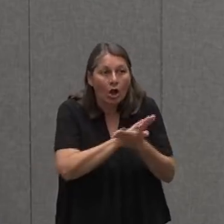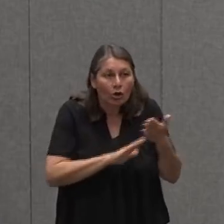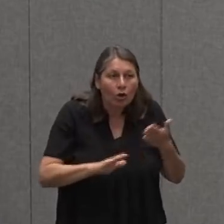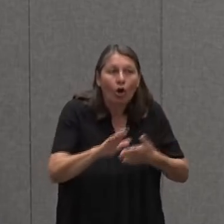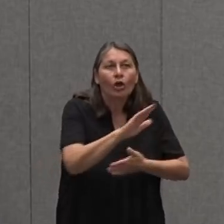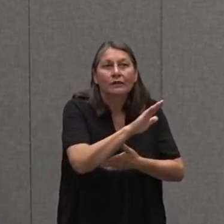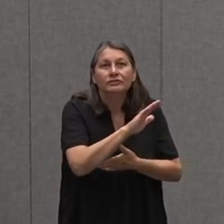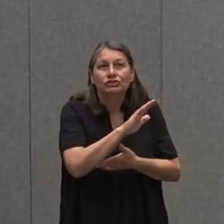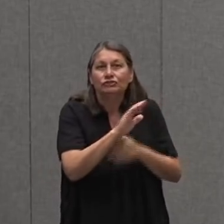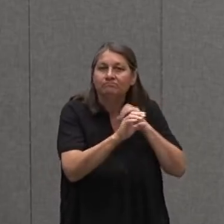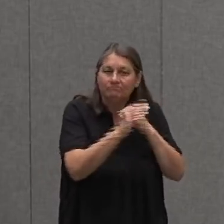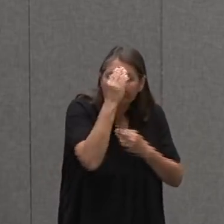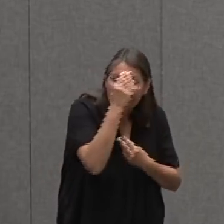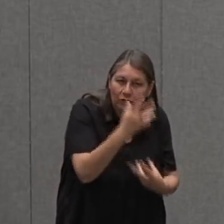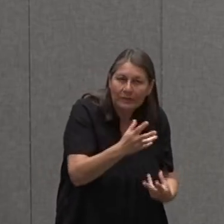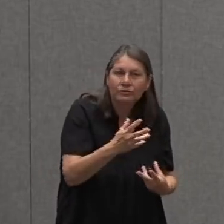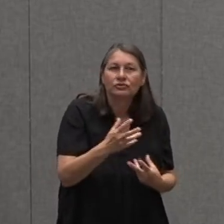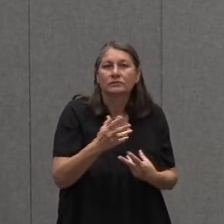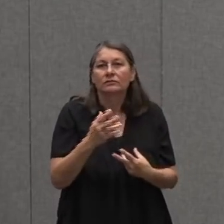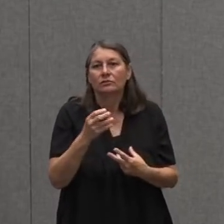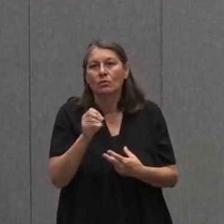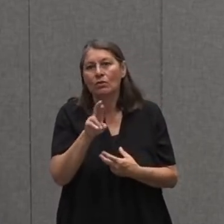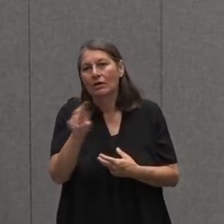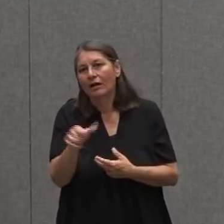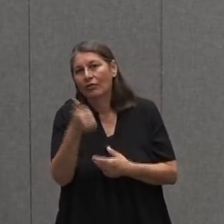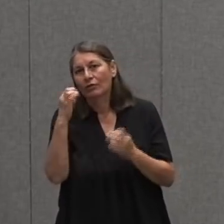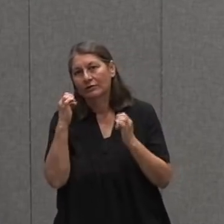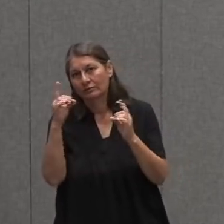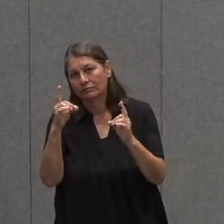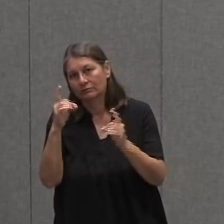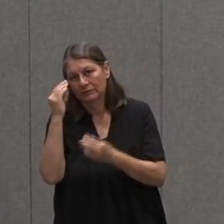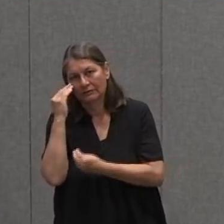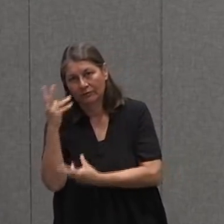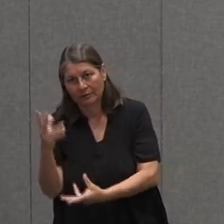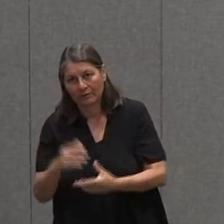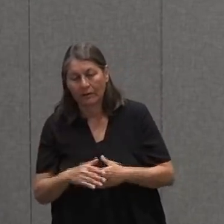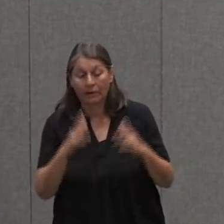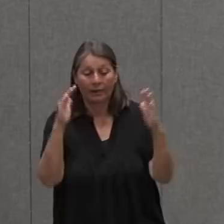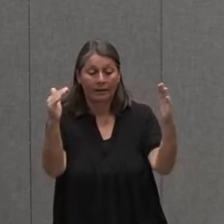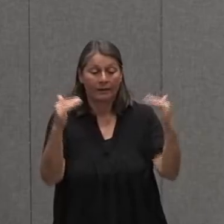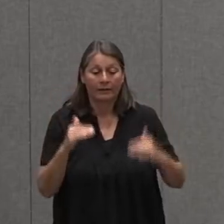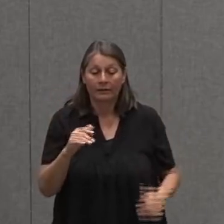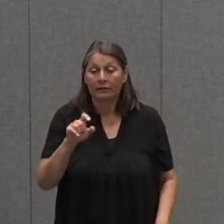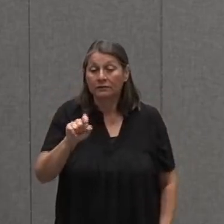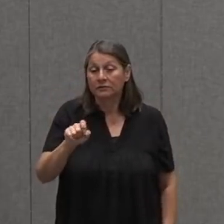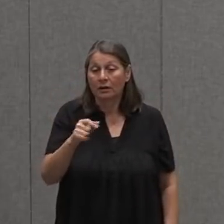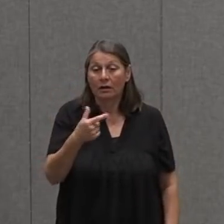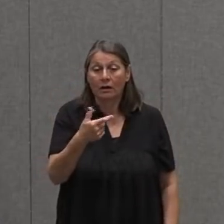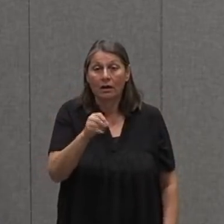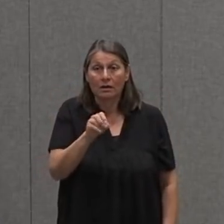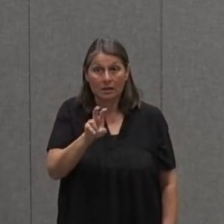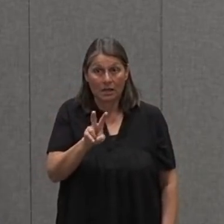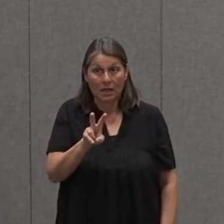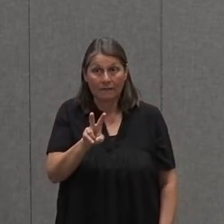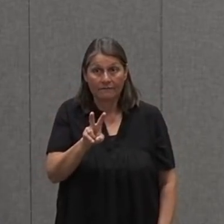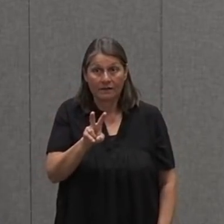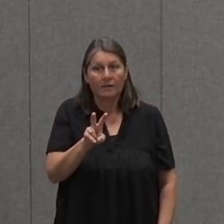Then we have dot-gov and I went over that. Those are government websites. Those are pretty good, and you can use those.